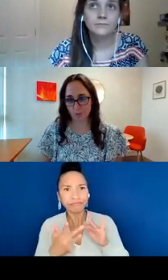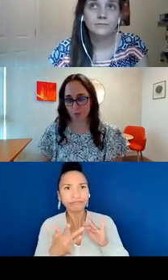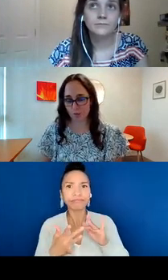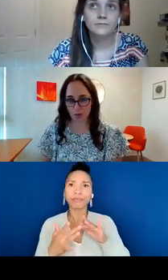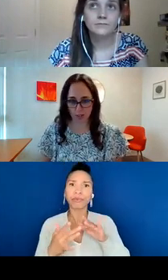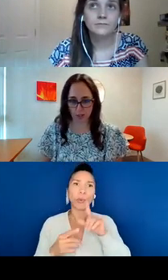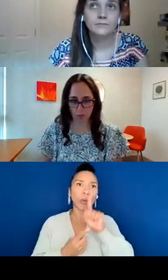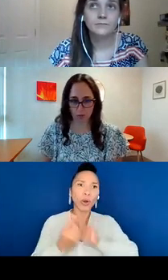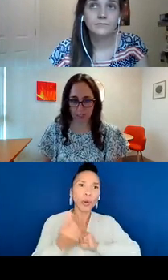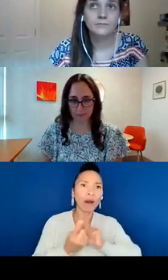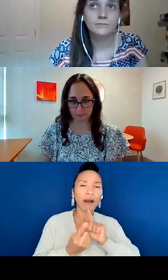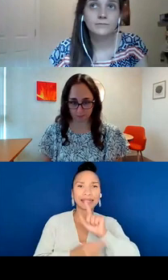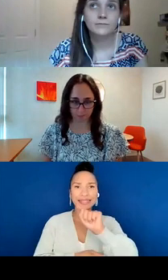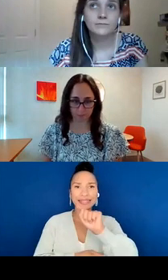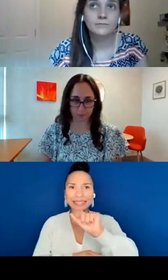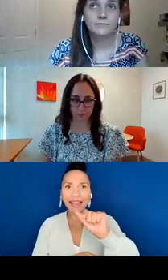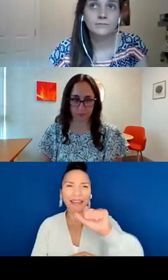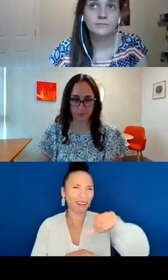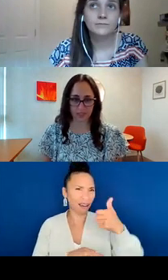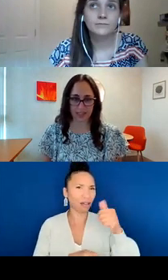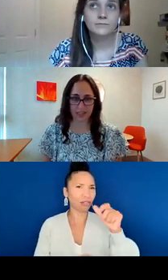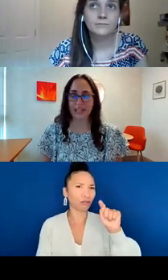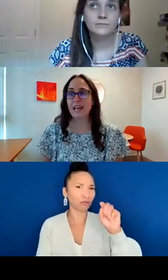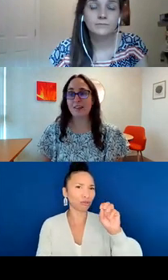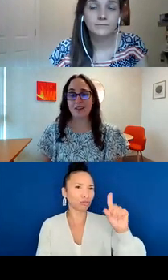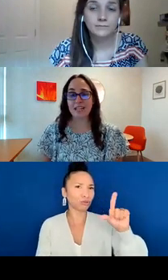have available for progress reporting.